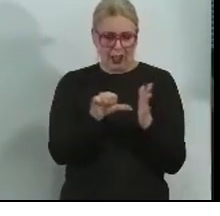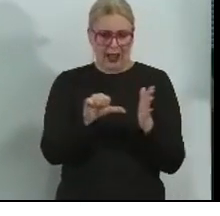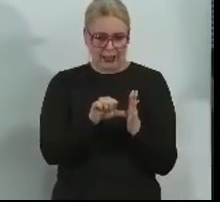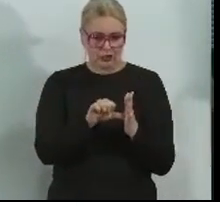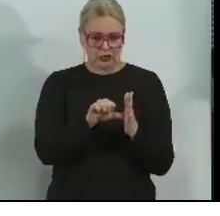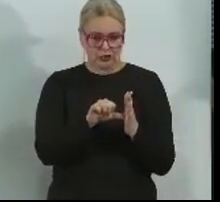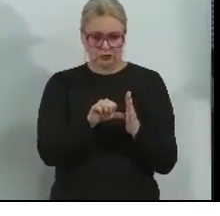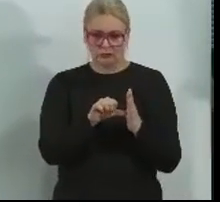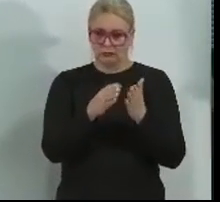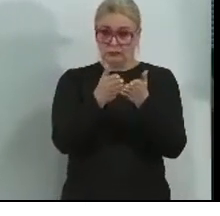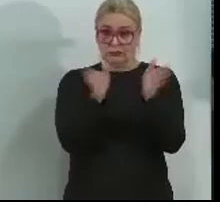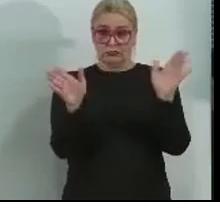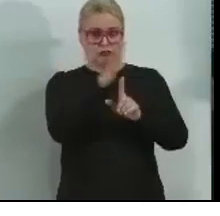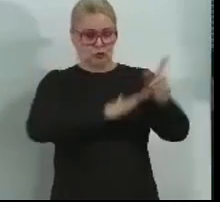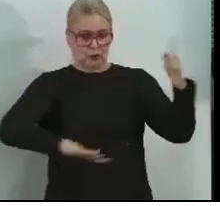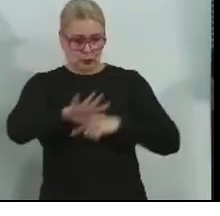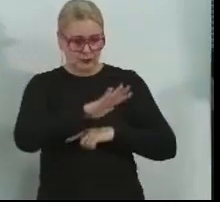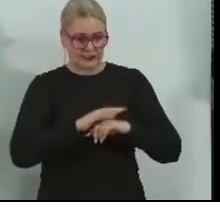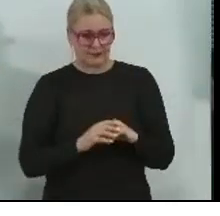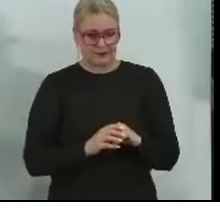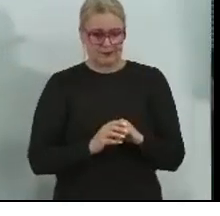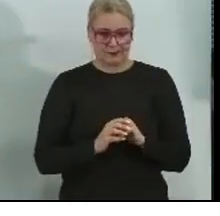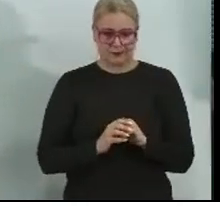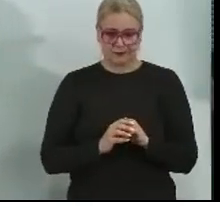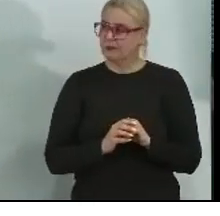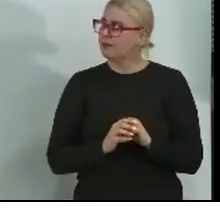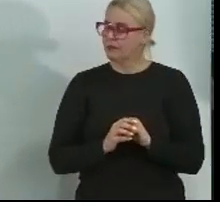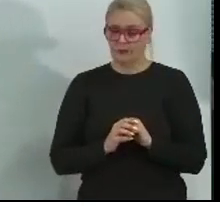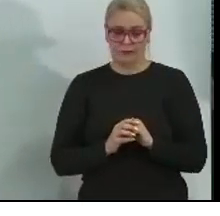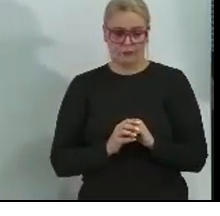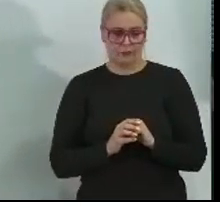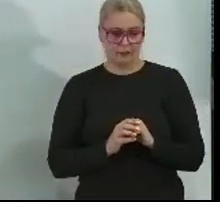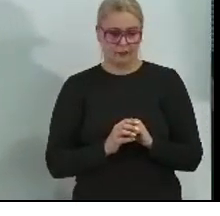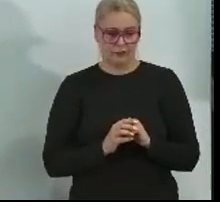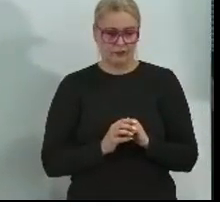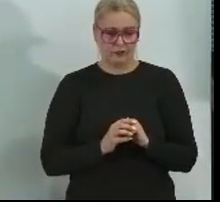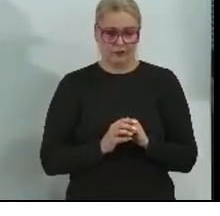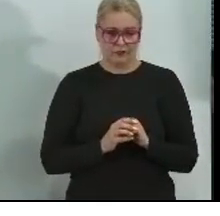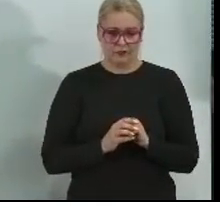creative and obviously we've got the lens of us as purple as I suppose the philtre in the middle,